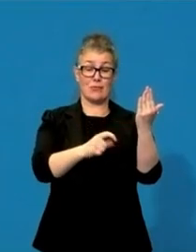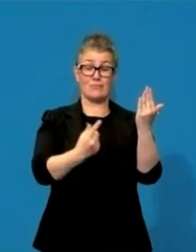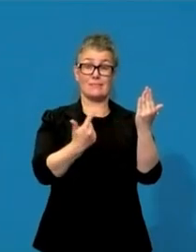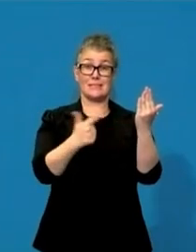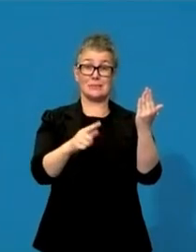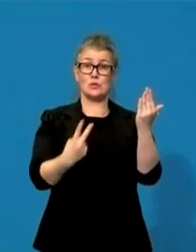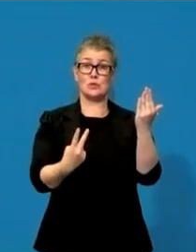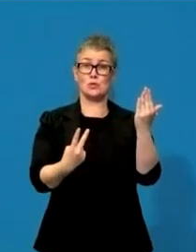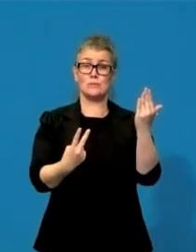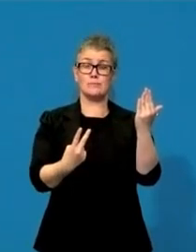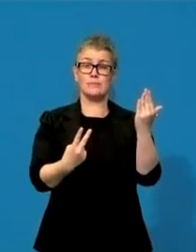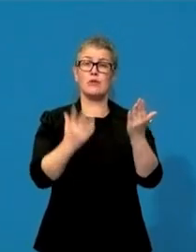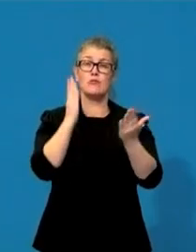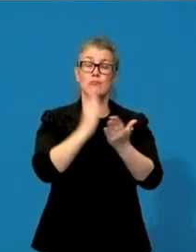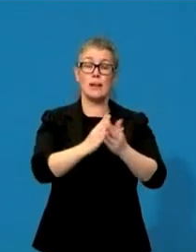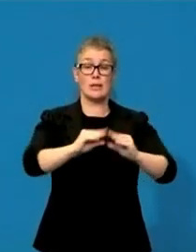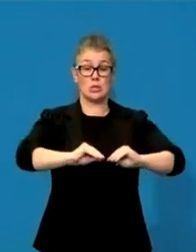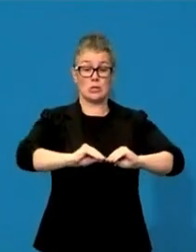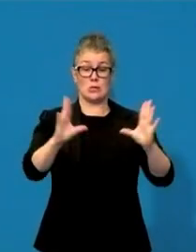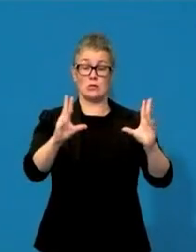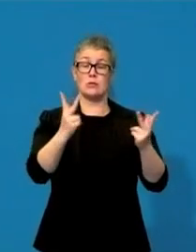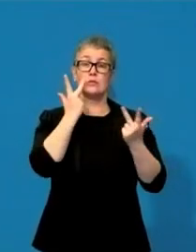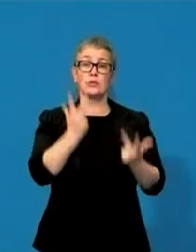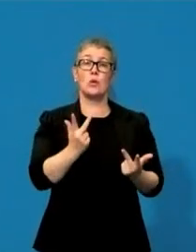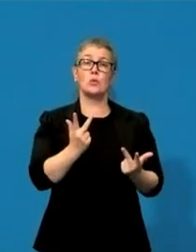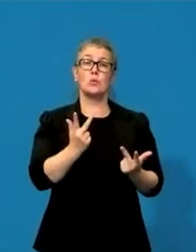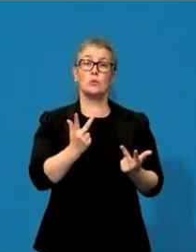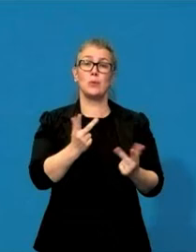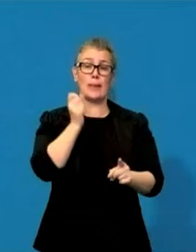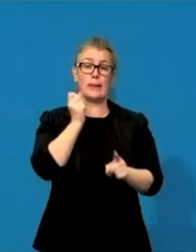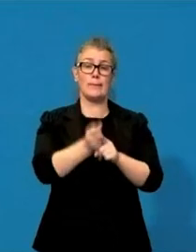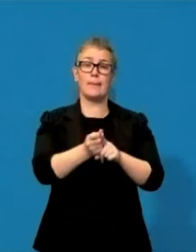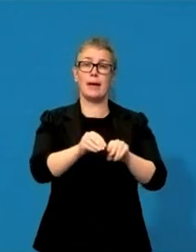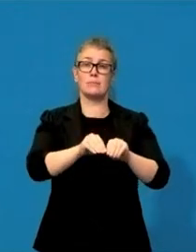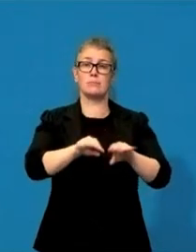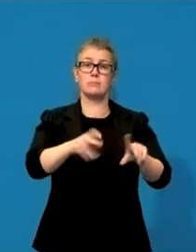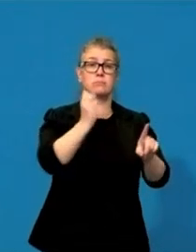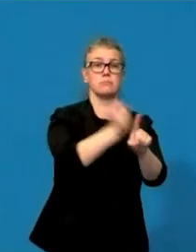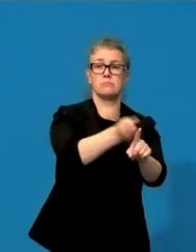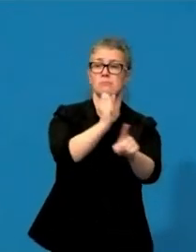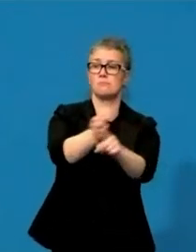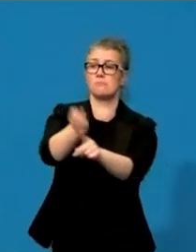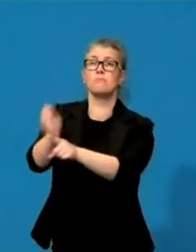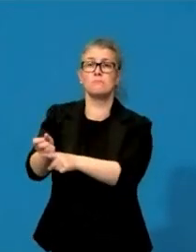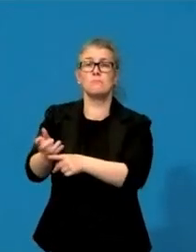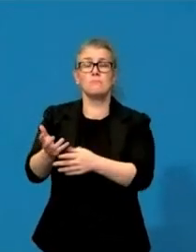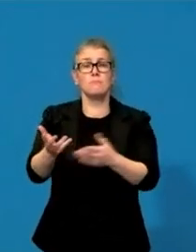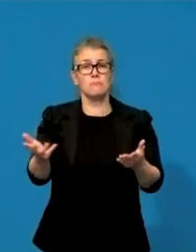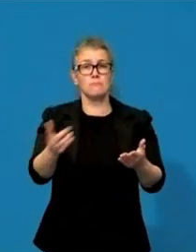ripple effect of people letting down a person with disabilities as well as their